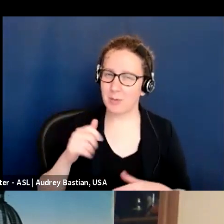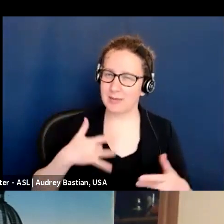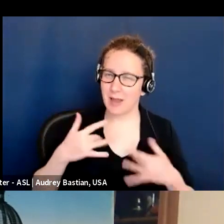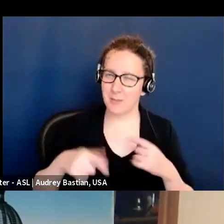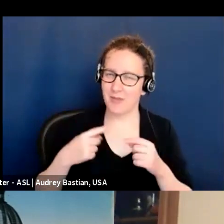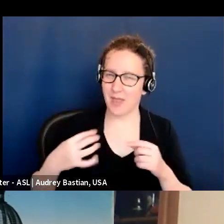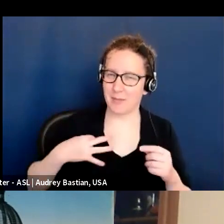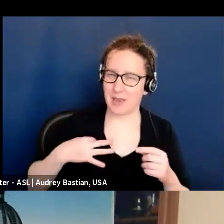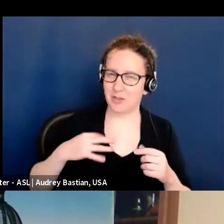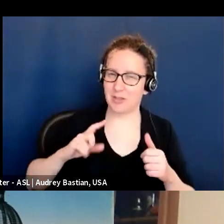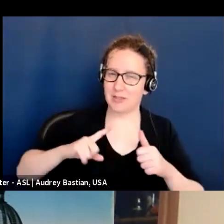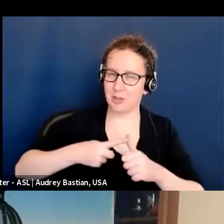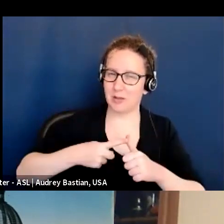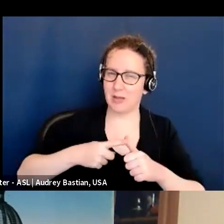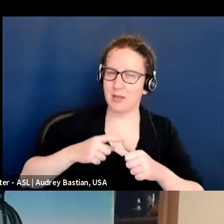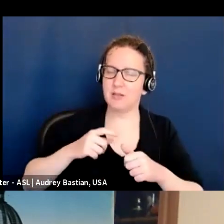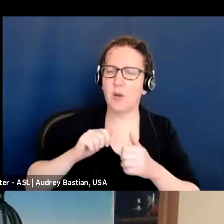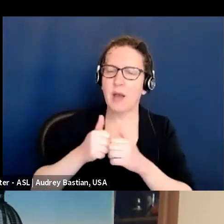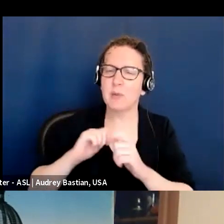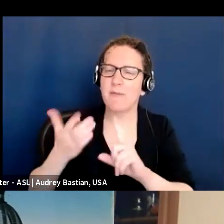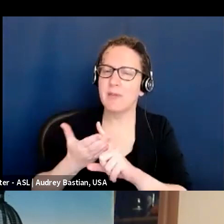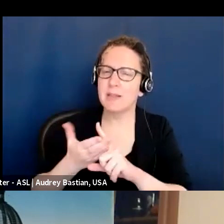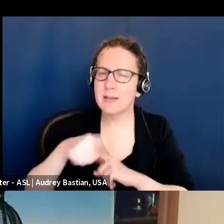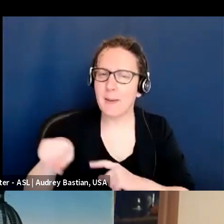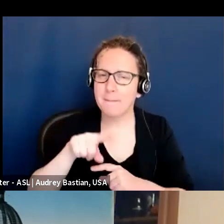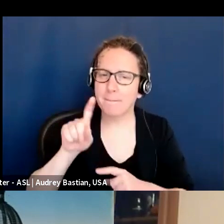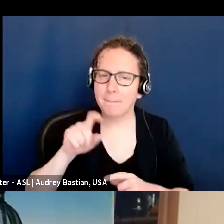What kind of convinced them? >> ANA SIKHASHVILI: